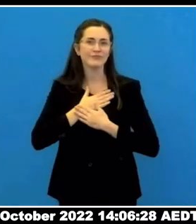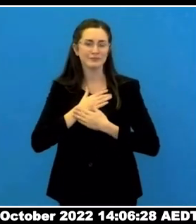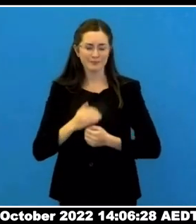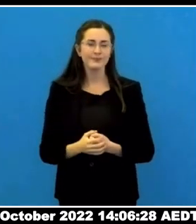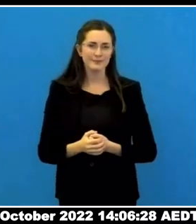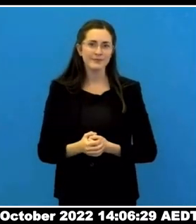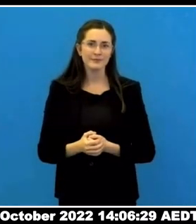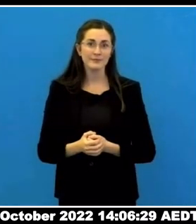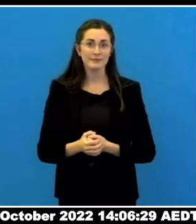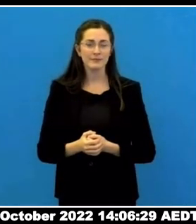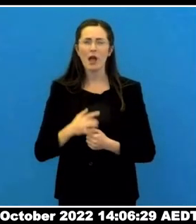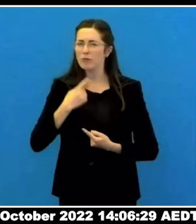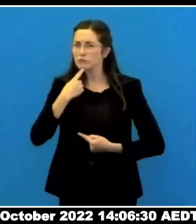Life in Iraq.